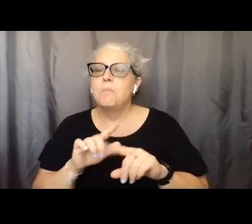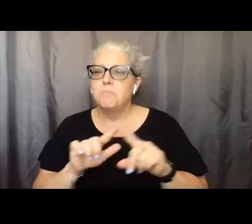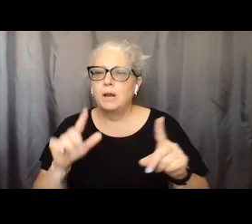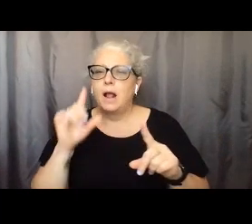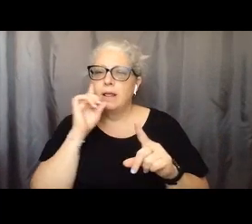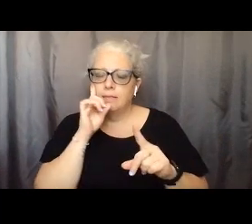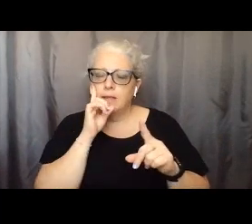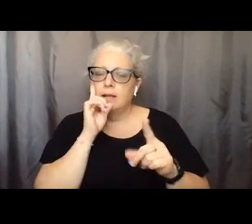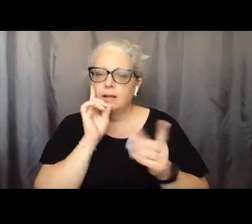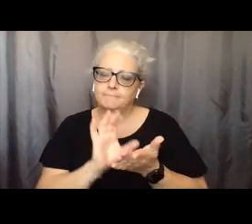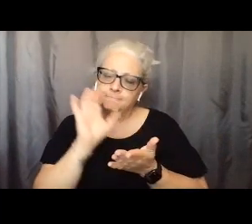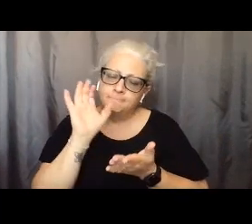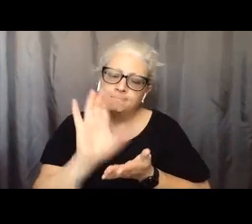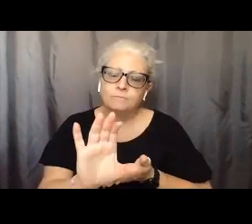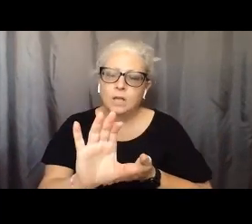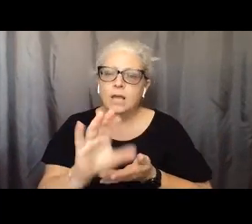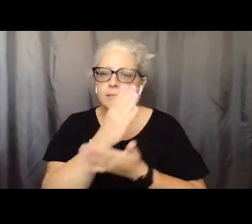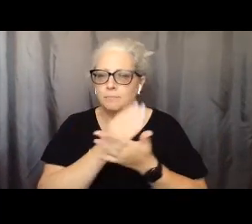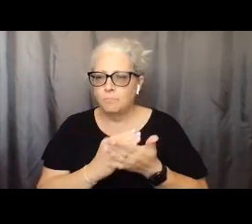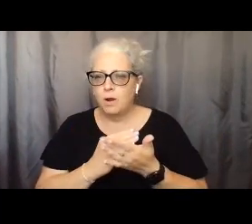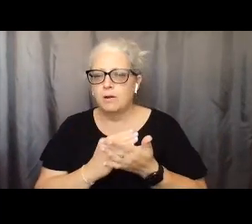[Roby Poche (DES)] Don't want to get too in the weeds of what